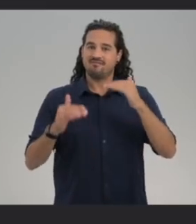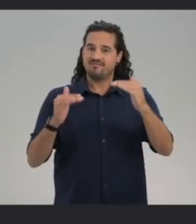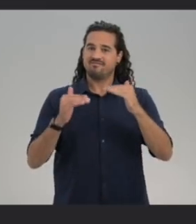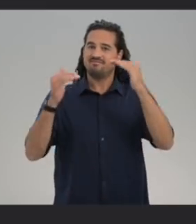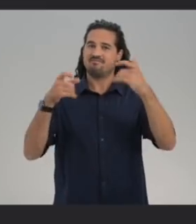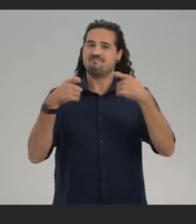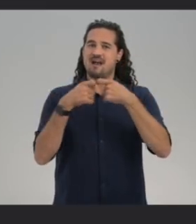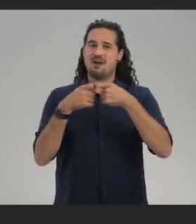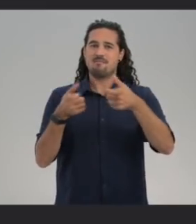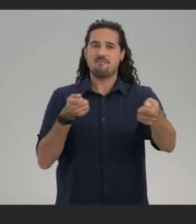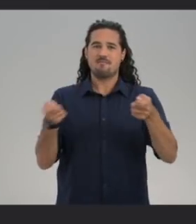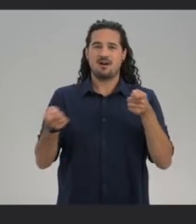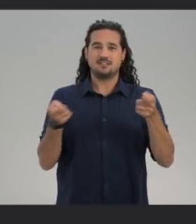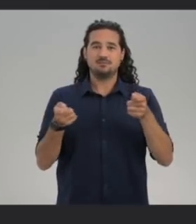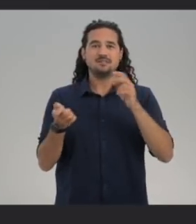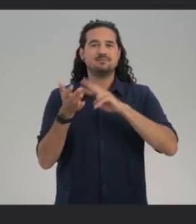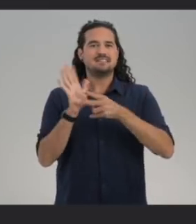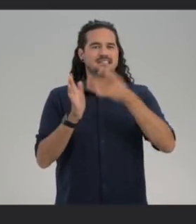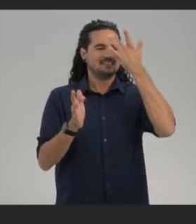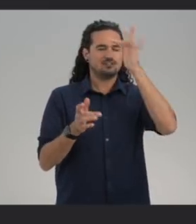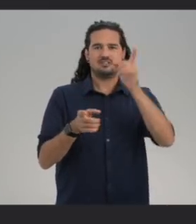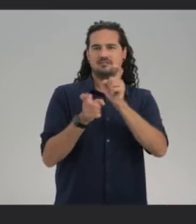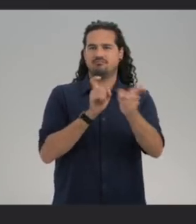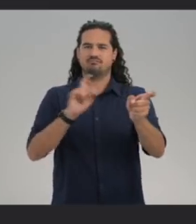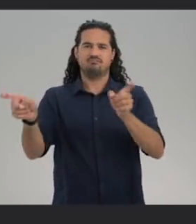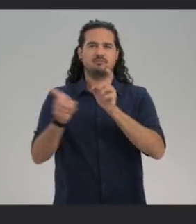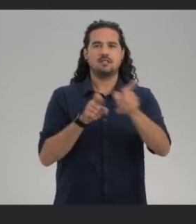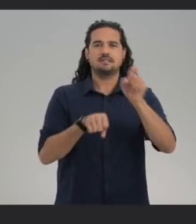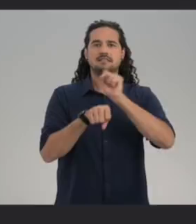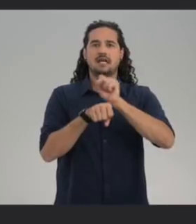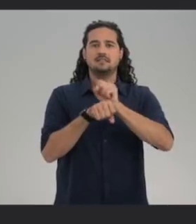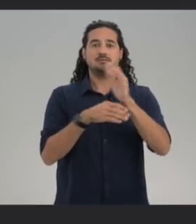which intelligently allocates tasks between M1's performance and efficiency cores,